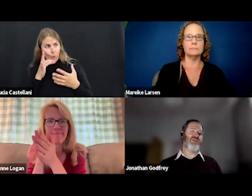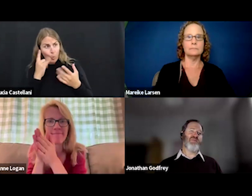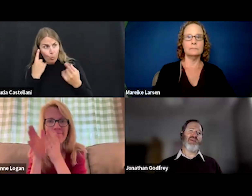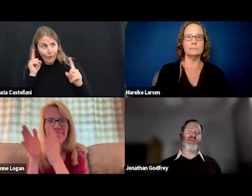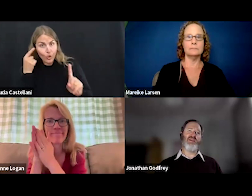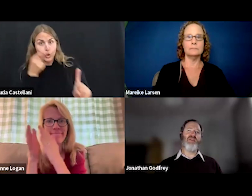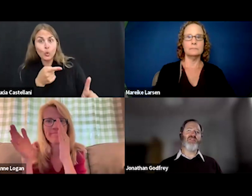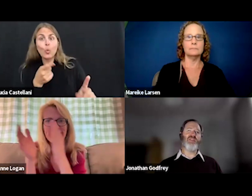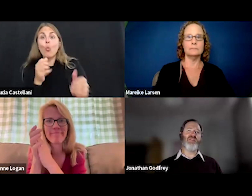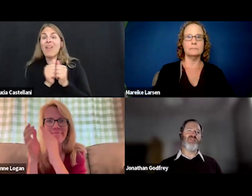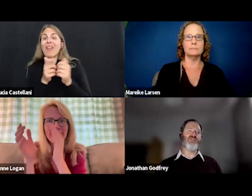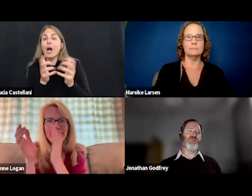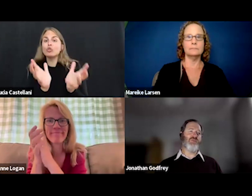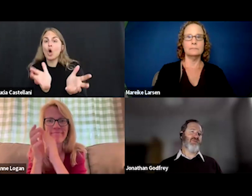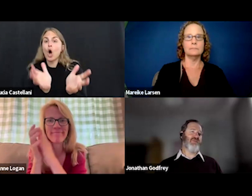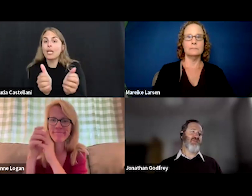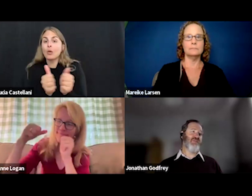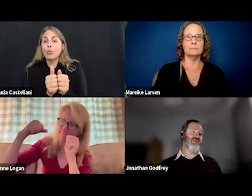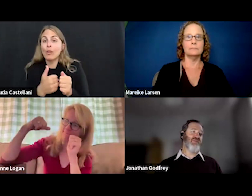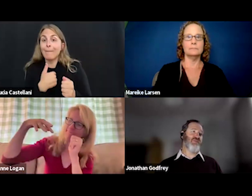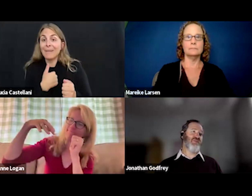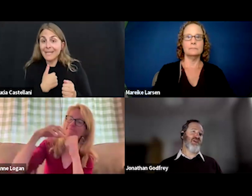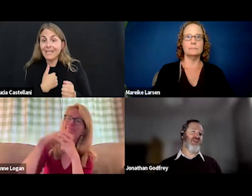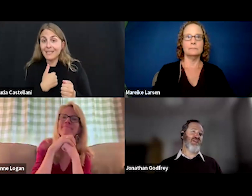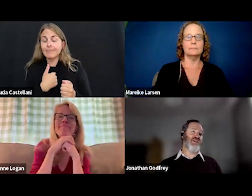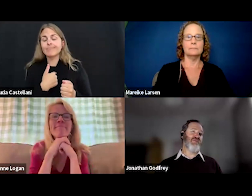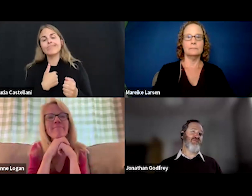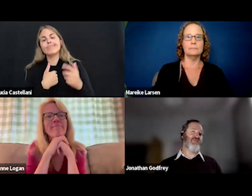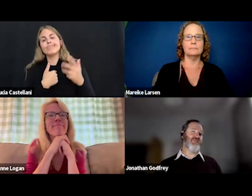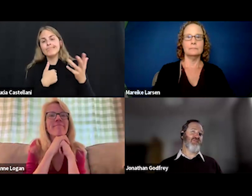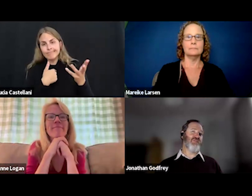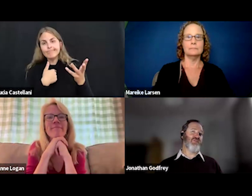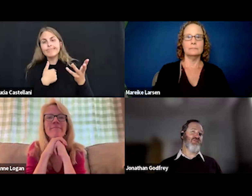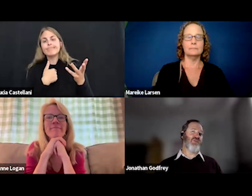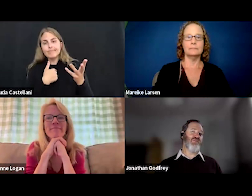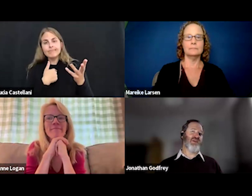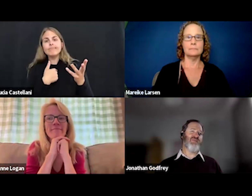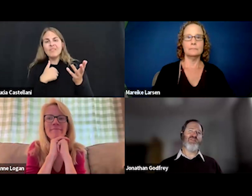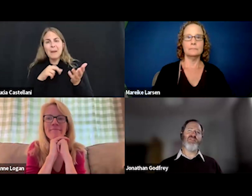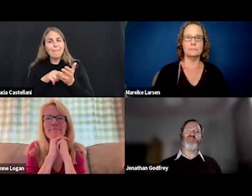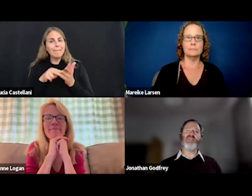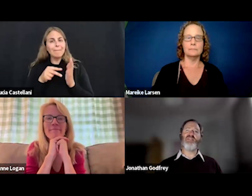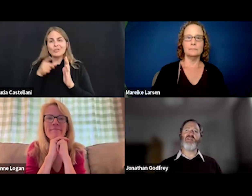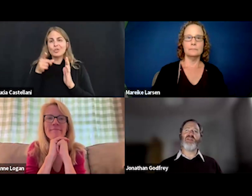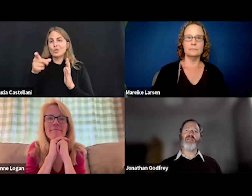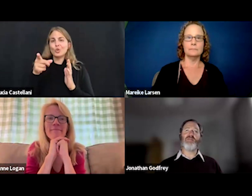with me as an individual, then you're not being very scientific.